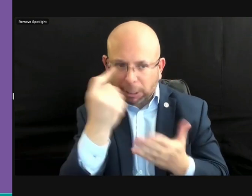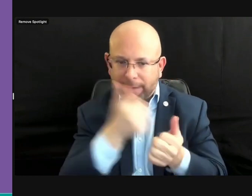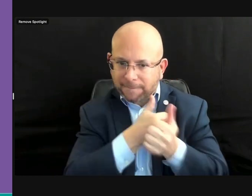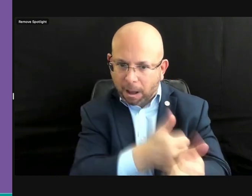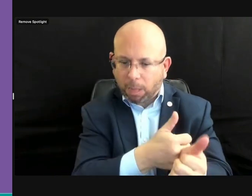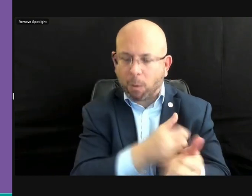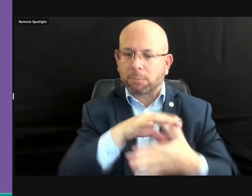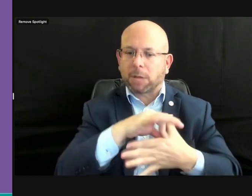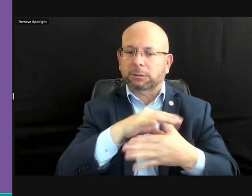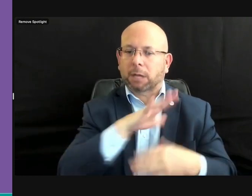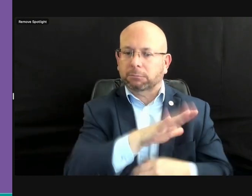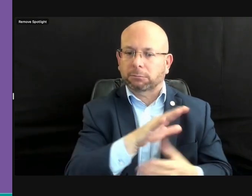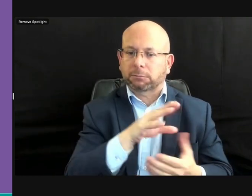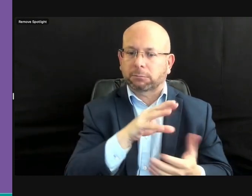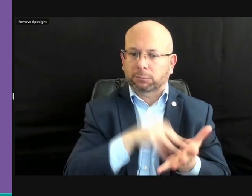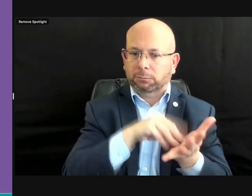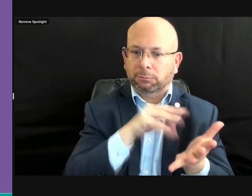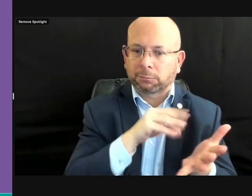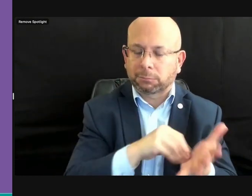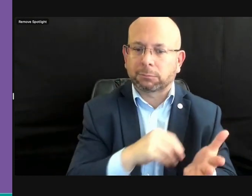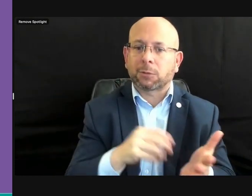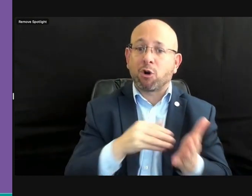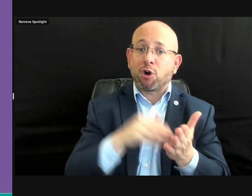so that students can truly understand and follow the course content.